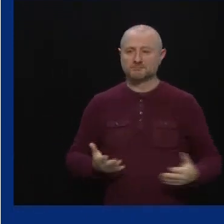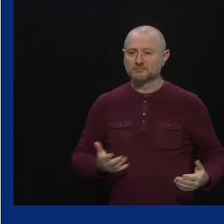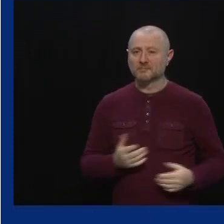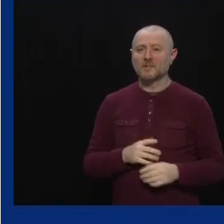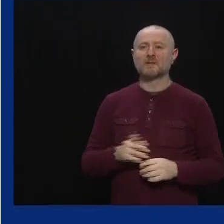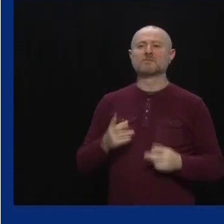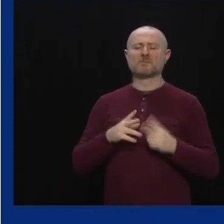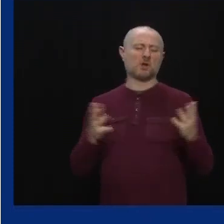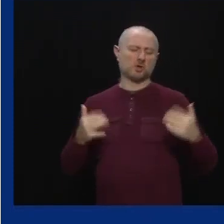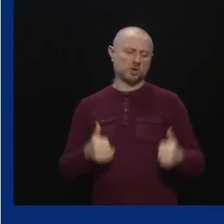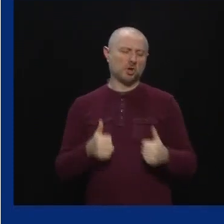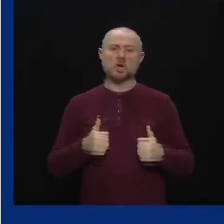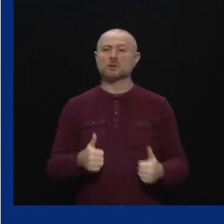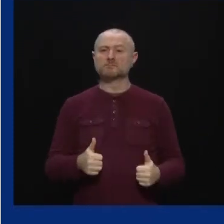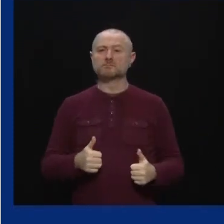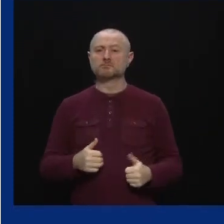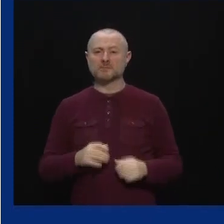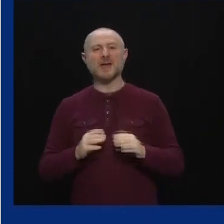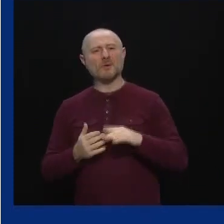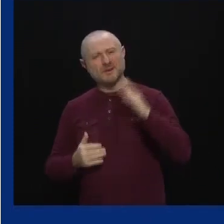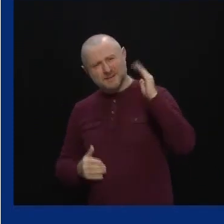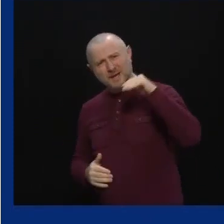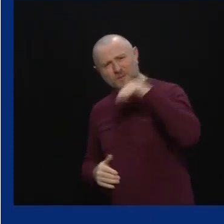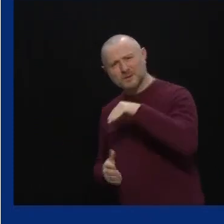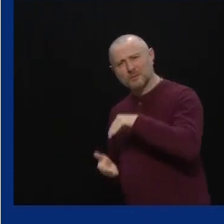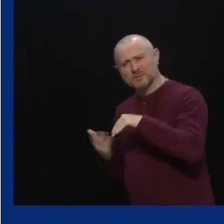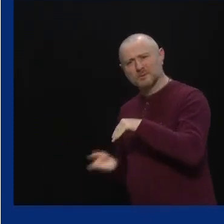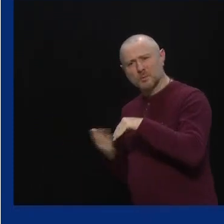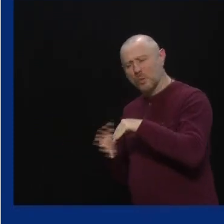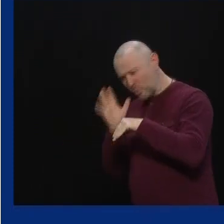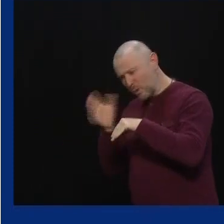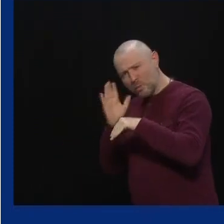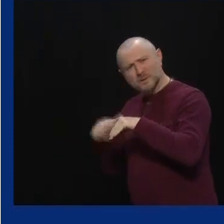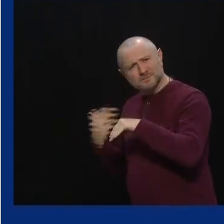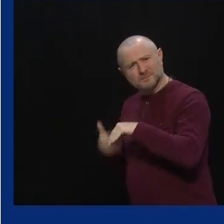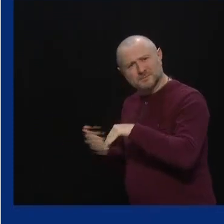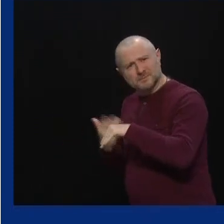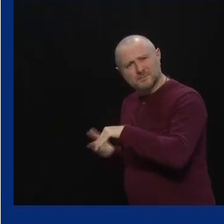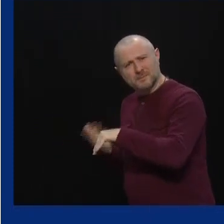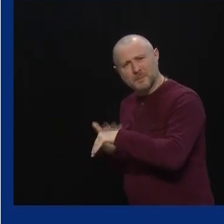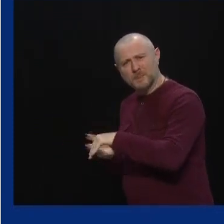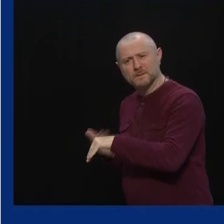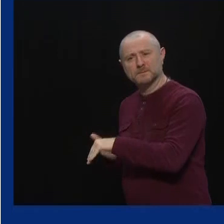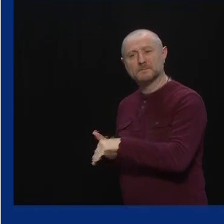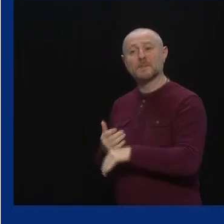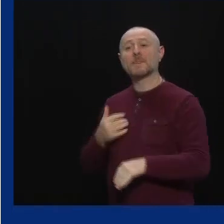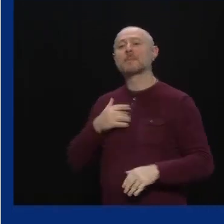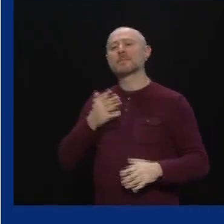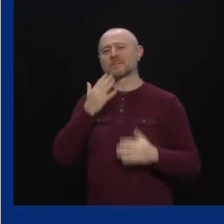THE STATE OF NEW YORK. 49,000 RIGHT NOW. SO, THAT IS A VERY POSITIVE TREND.